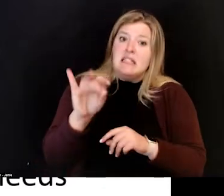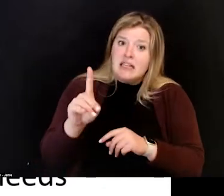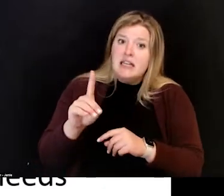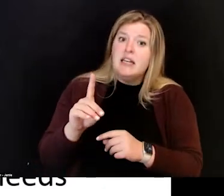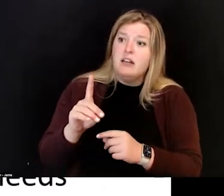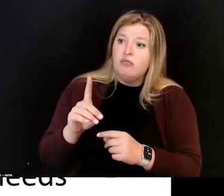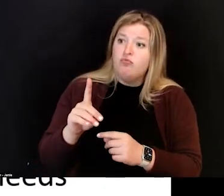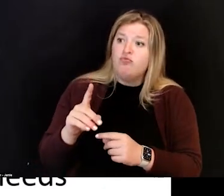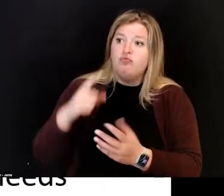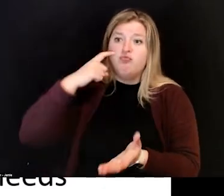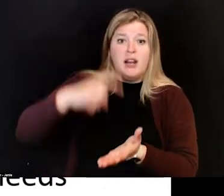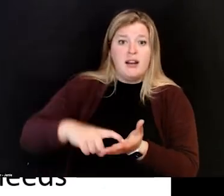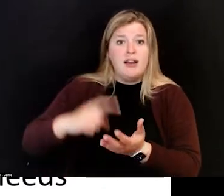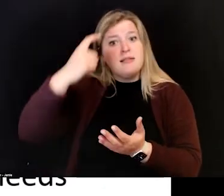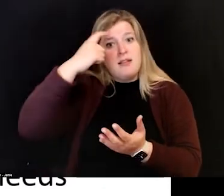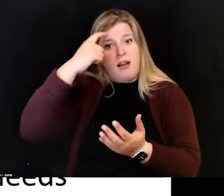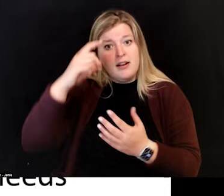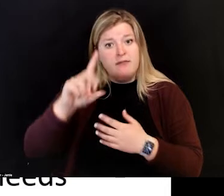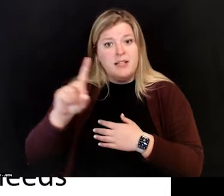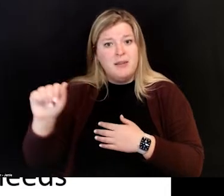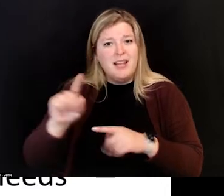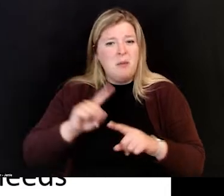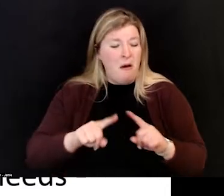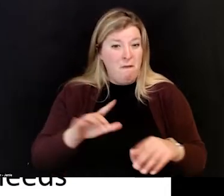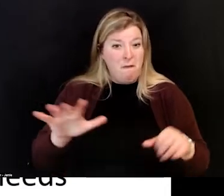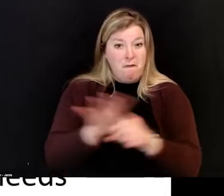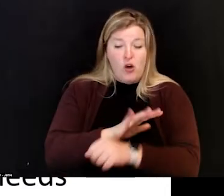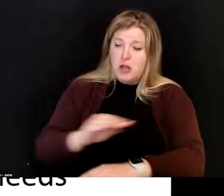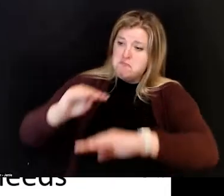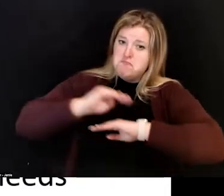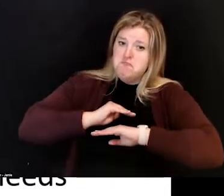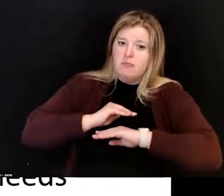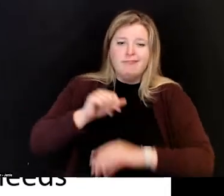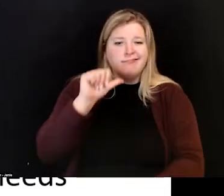but they don't fully address that need. And so additional standards, additional guidance